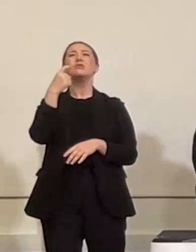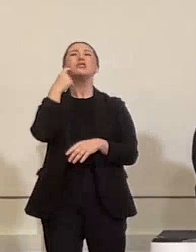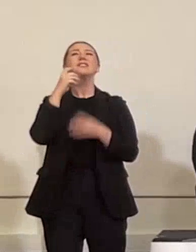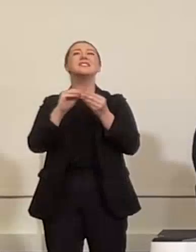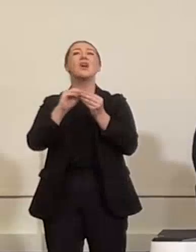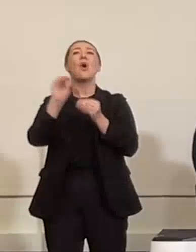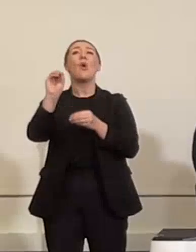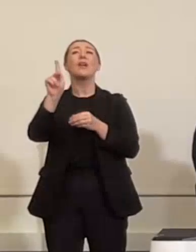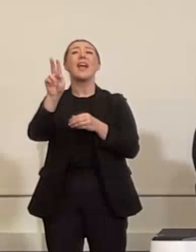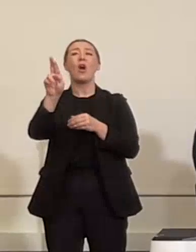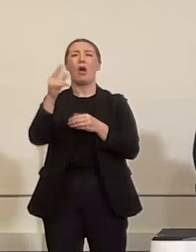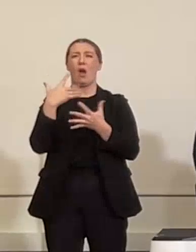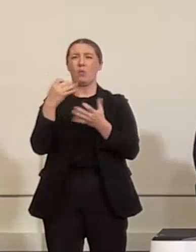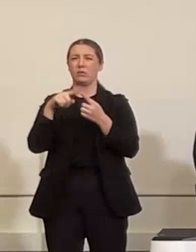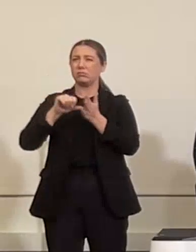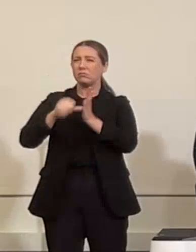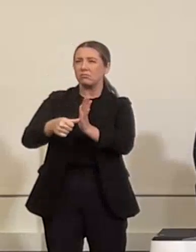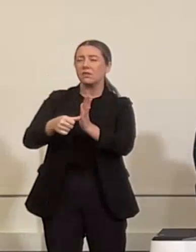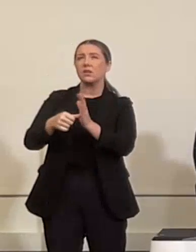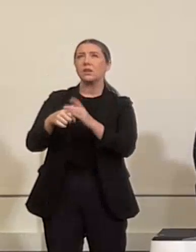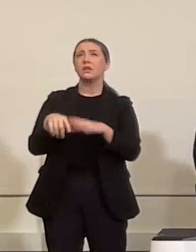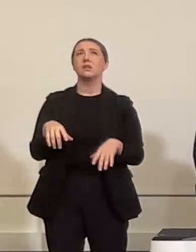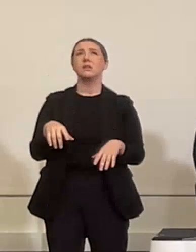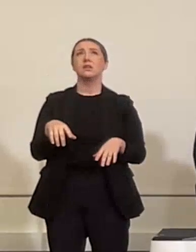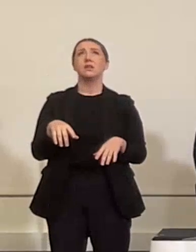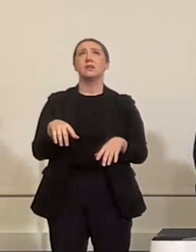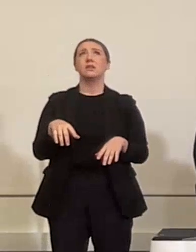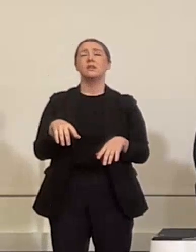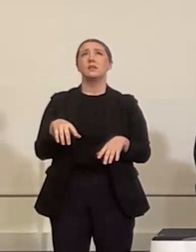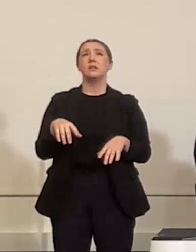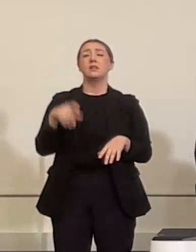something I want to double click on is I think a part of building